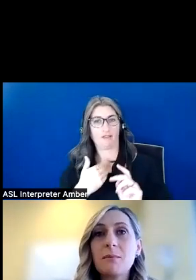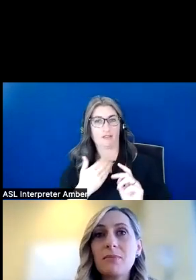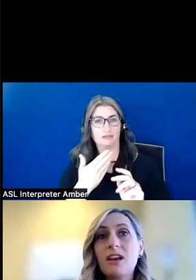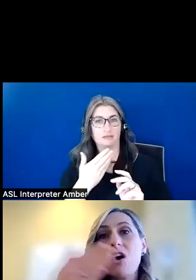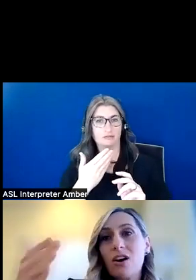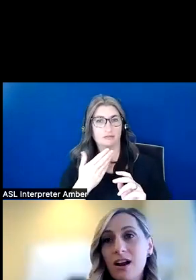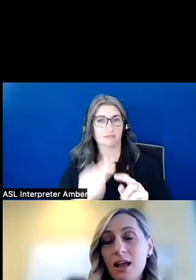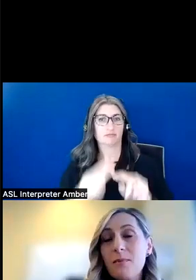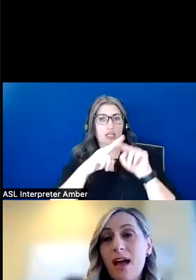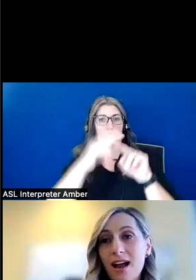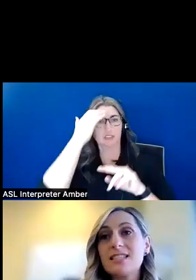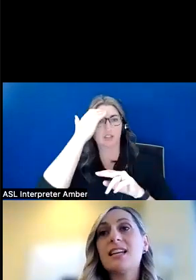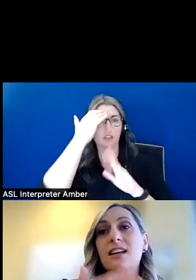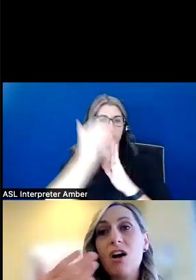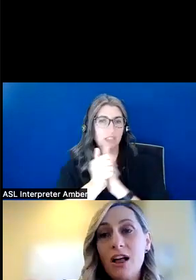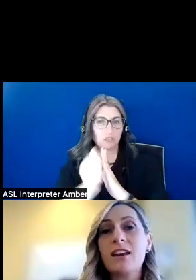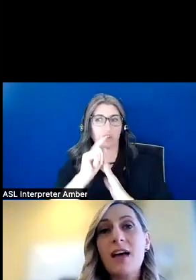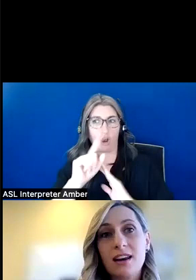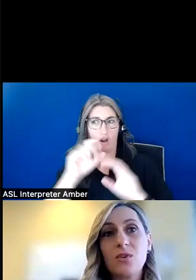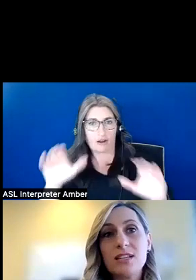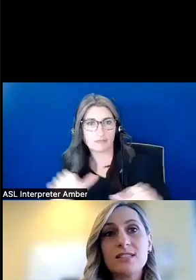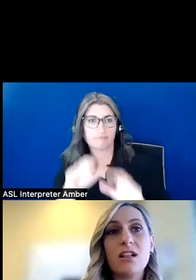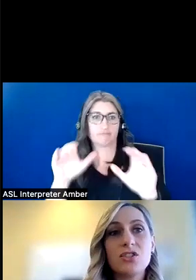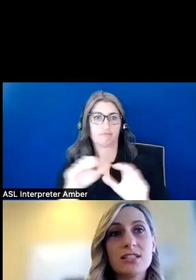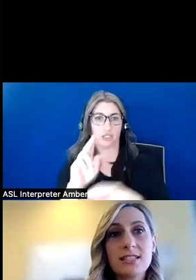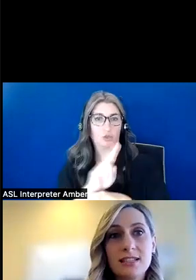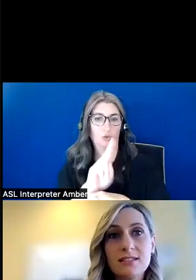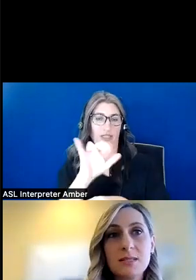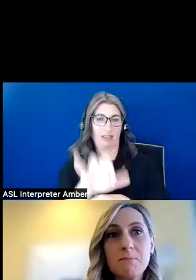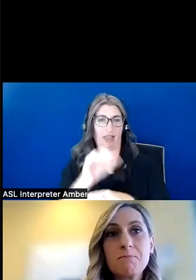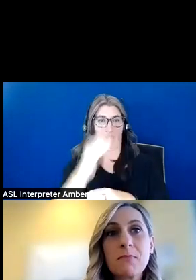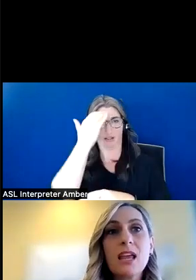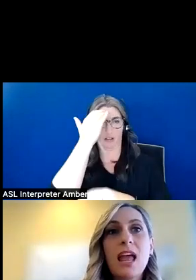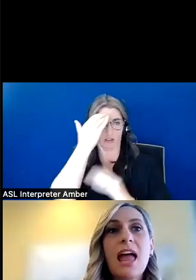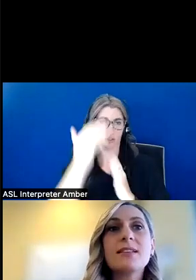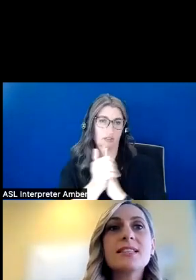something are acting on that increased knowledge and skills.